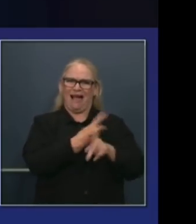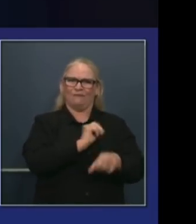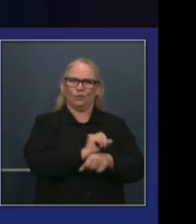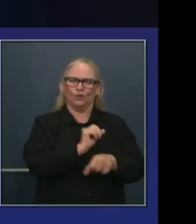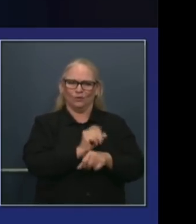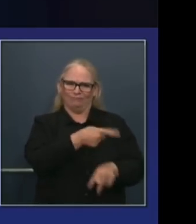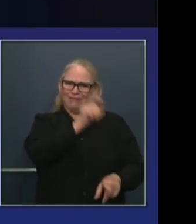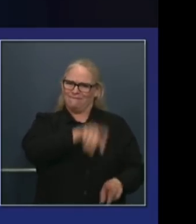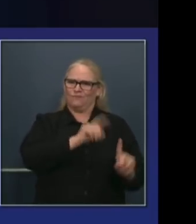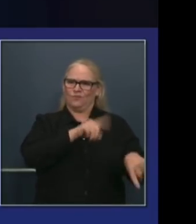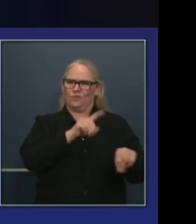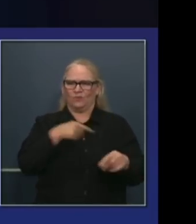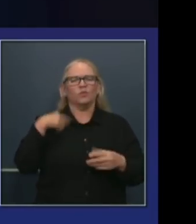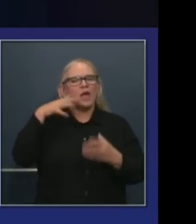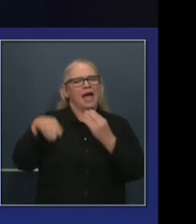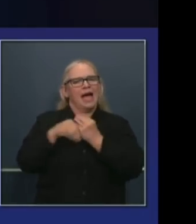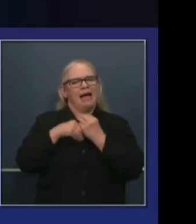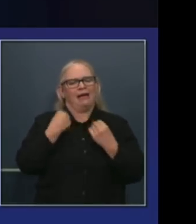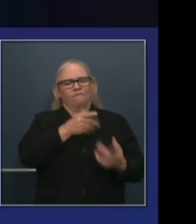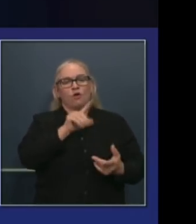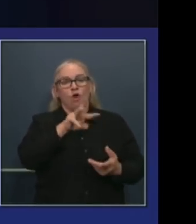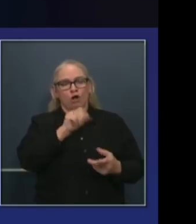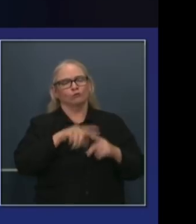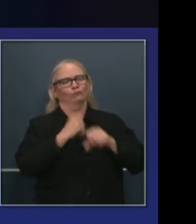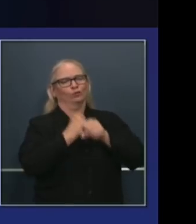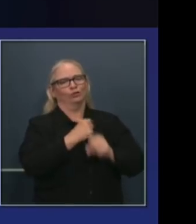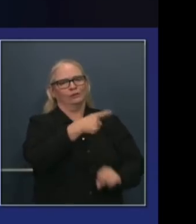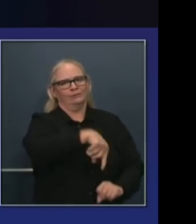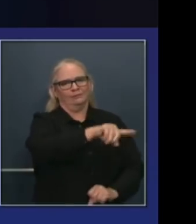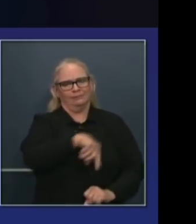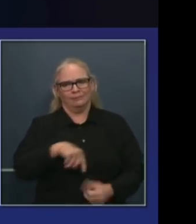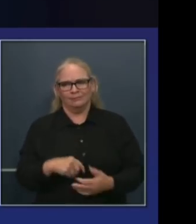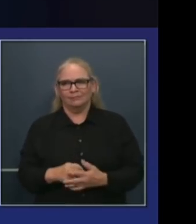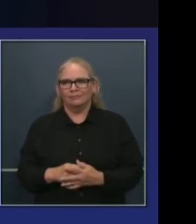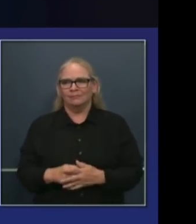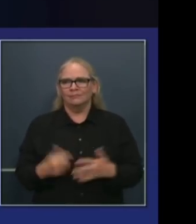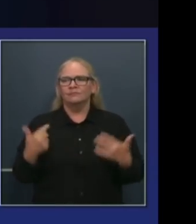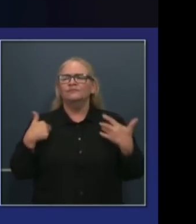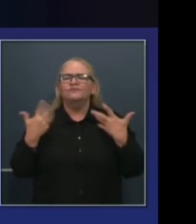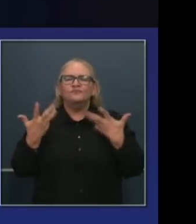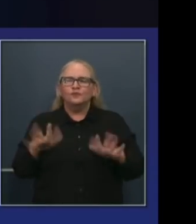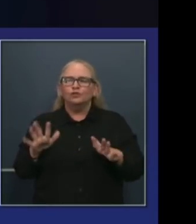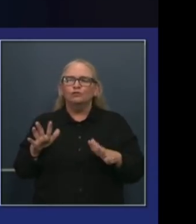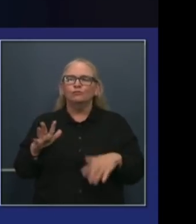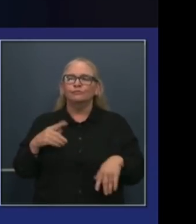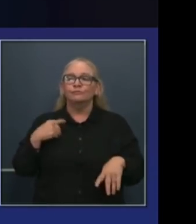SOME OF THE PREVIOUS WORK WE'VE DONE TO SUPPORT OUR ESSENTIAL WORKERS WE WANT TO BUILD ON SOME OF THAT PREVIOUS WORK.